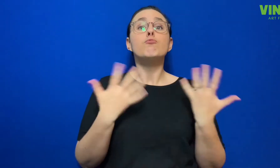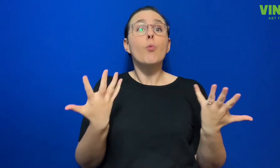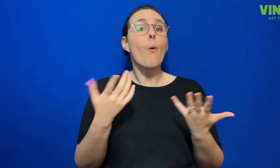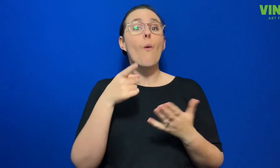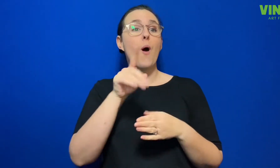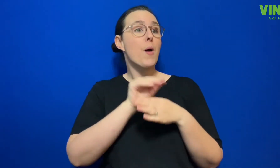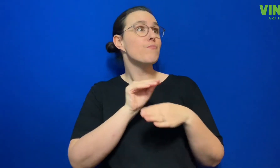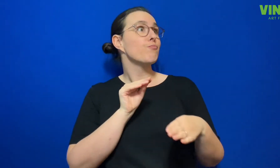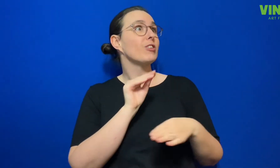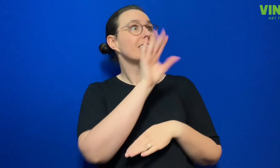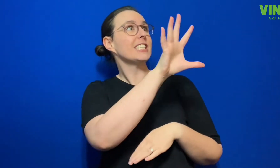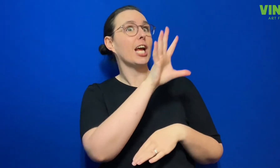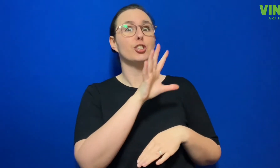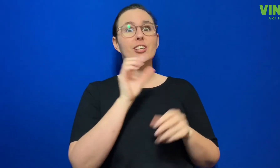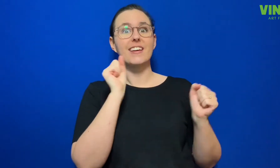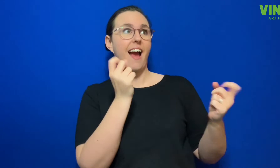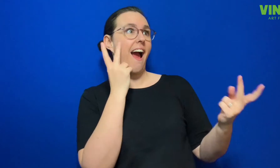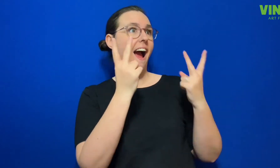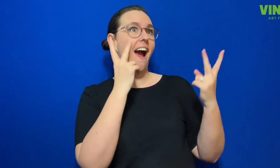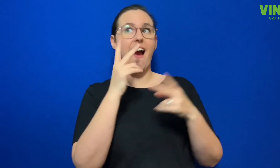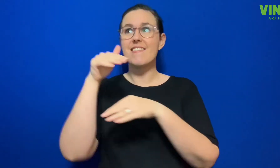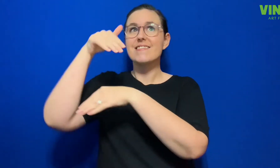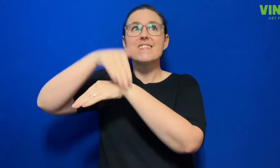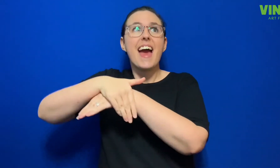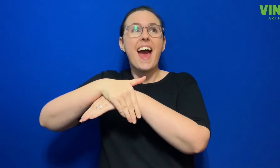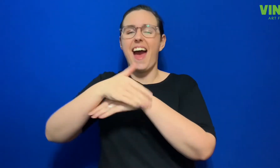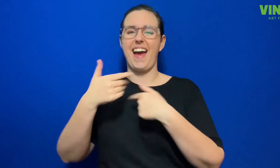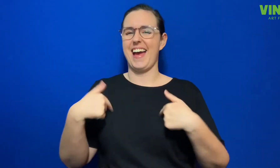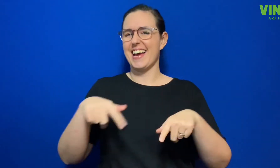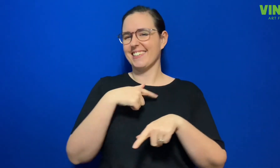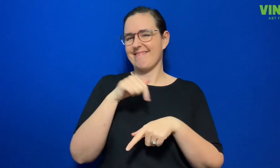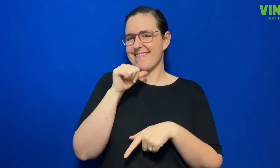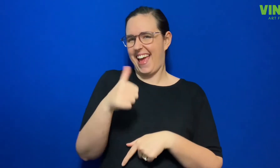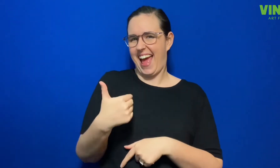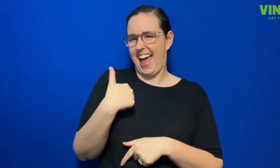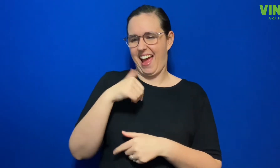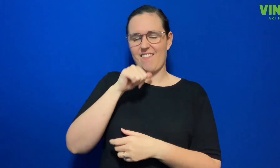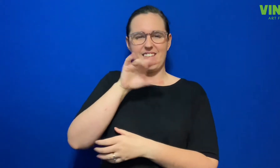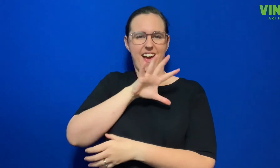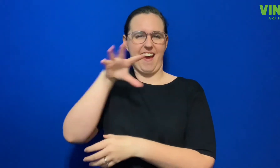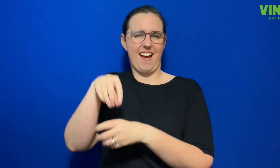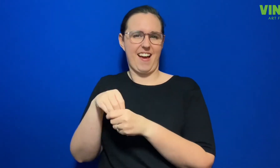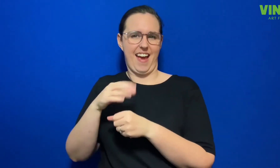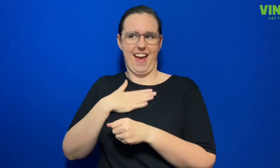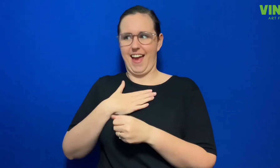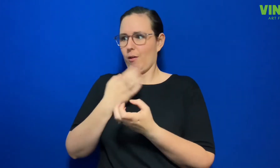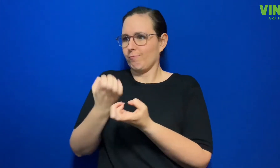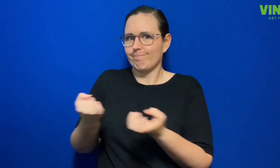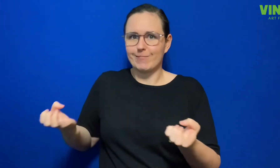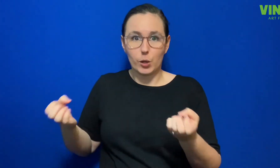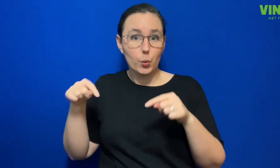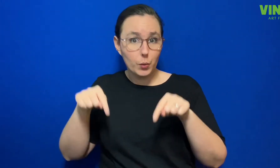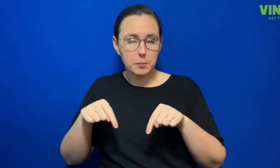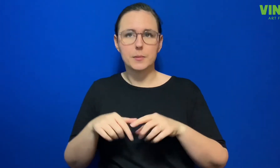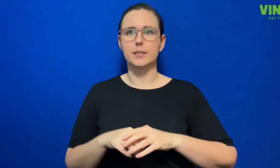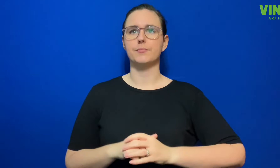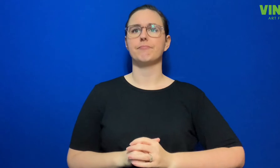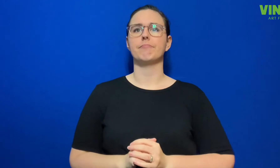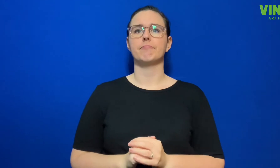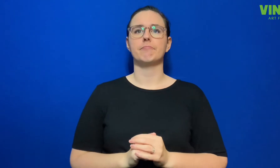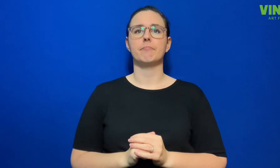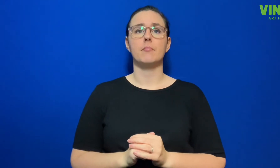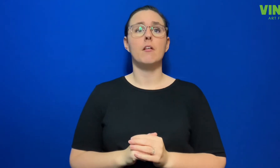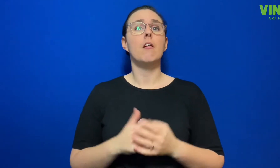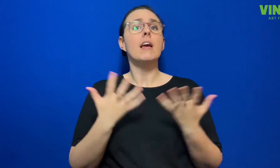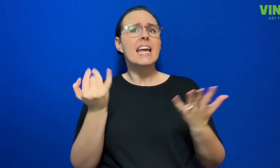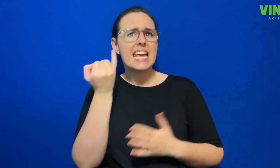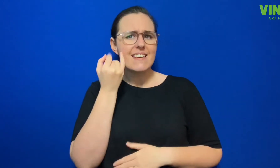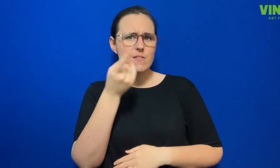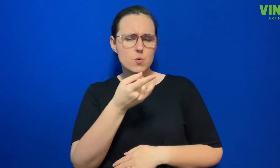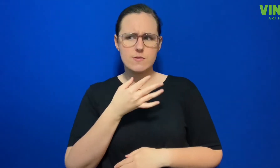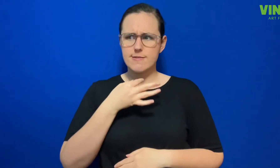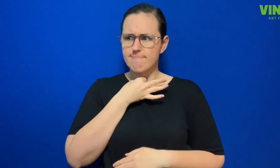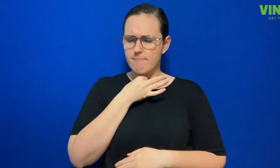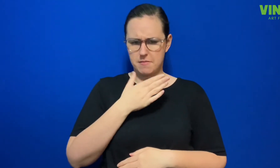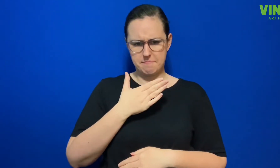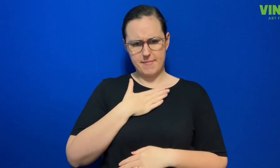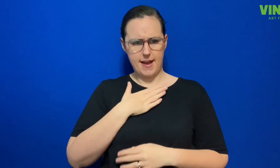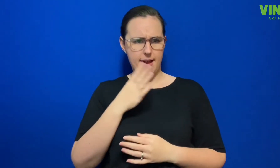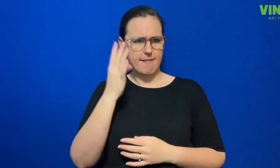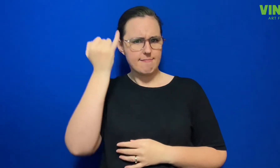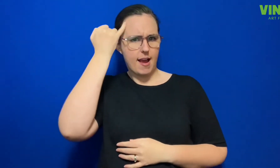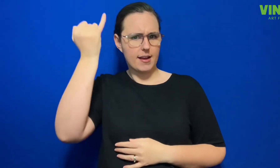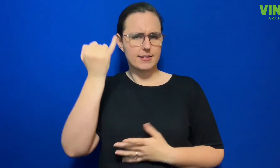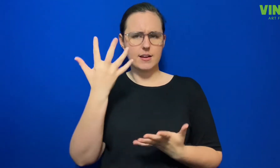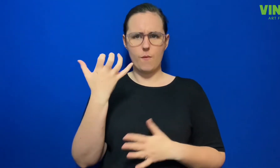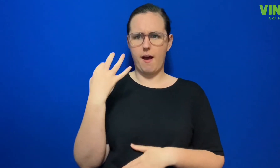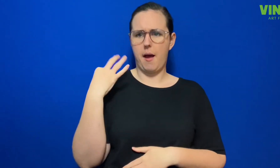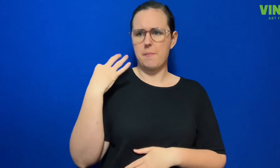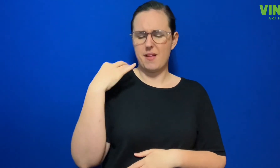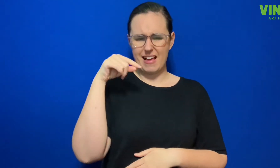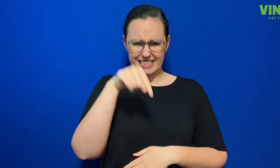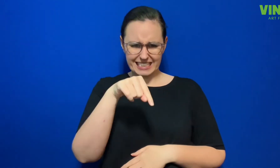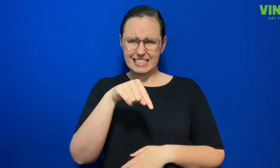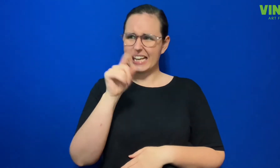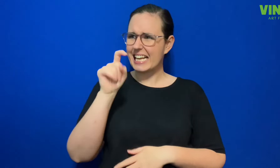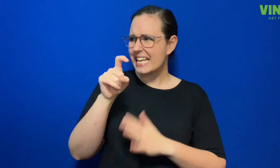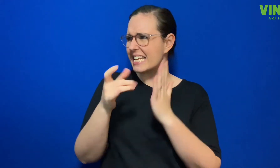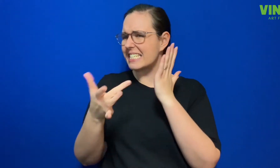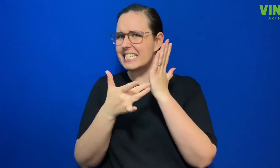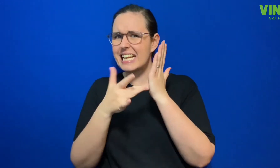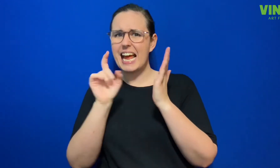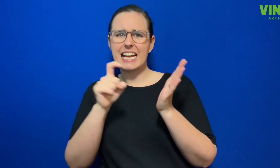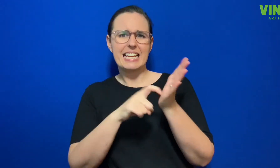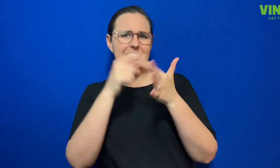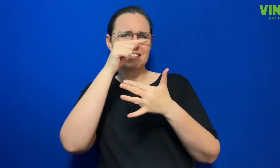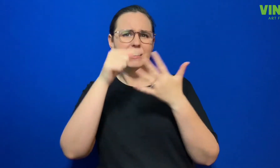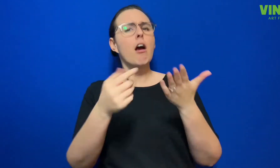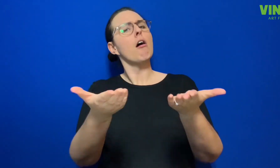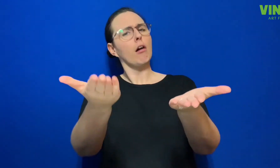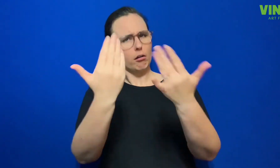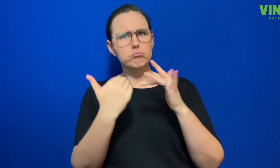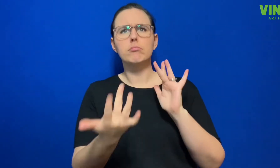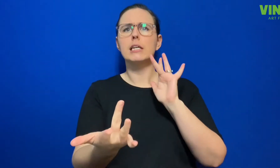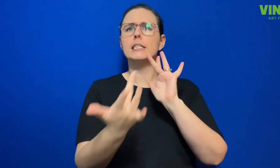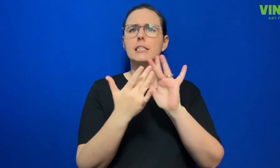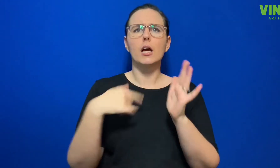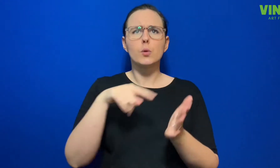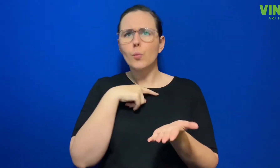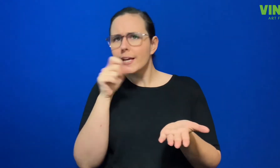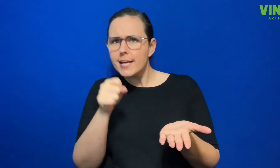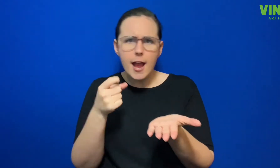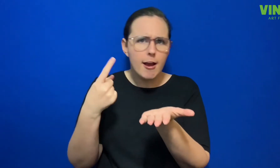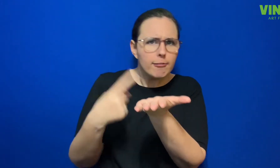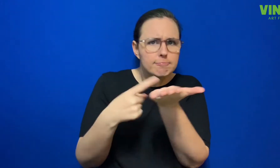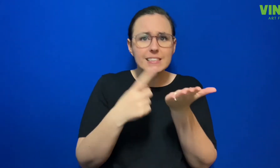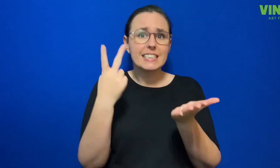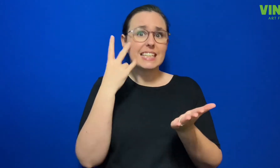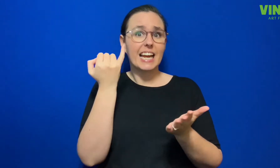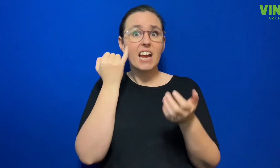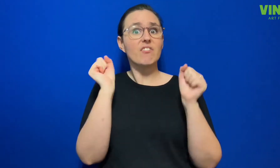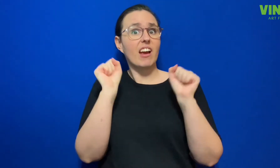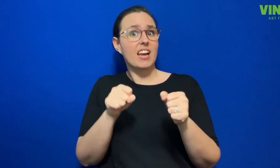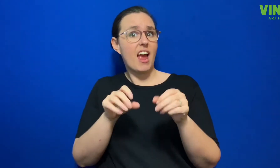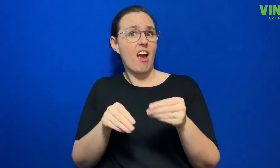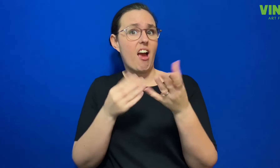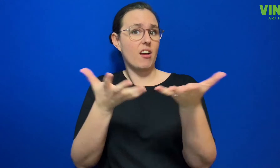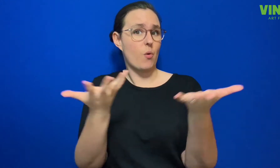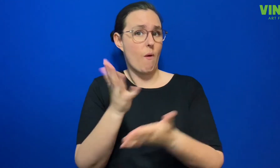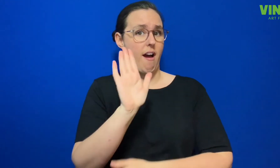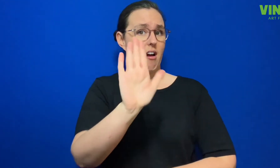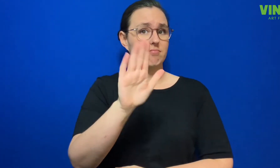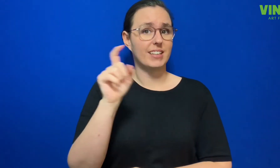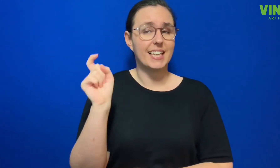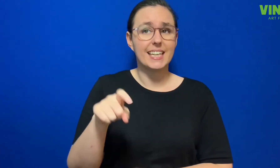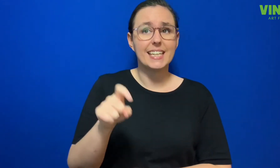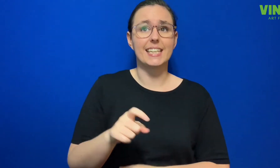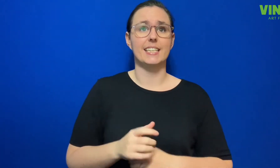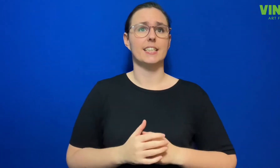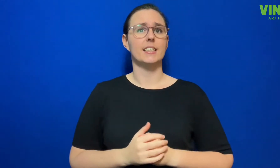Things like projections are not within our capability. If you’re curious about if your piece’s tech needs can be fulfilled,